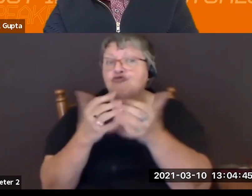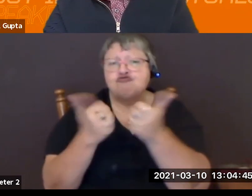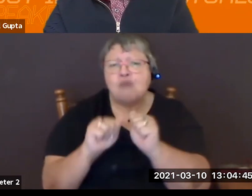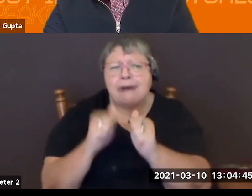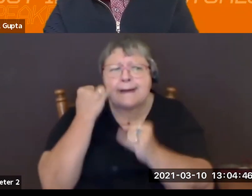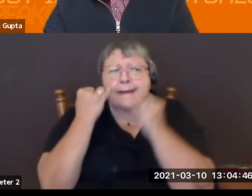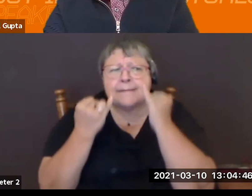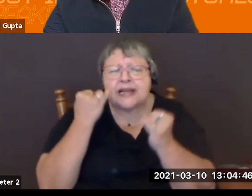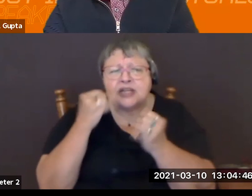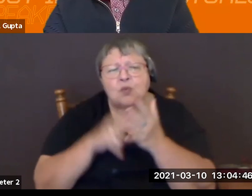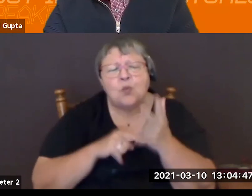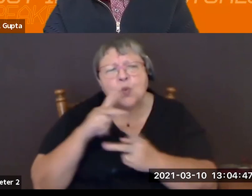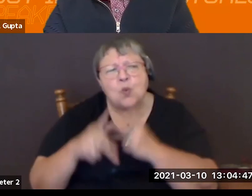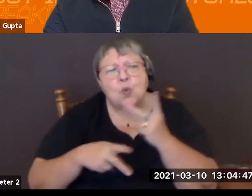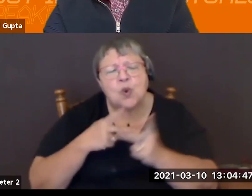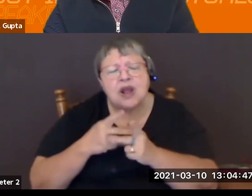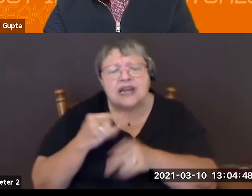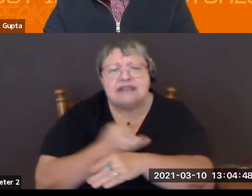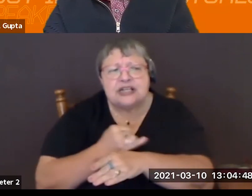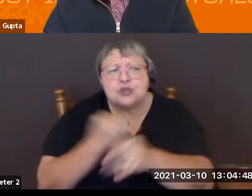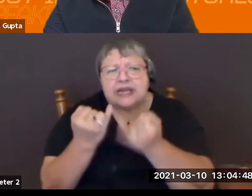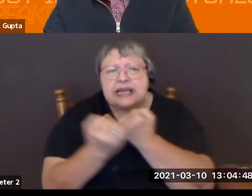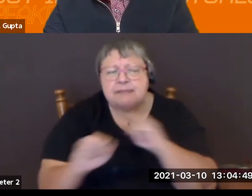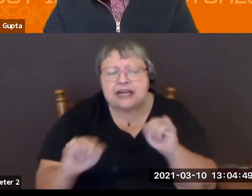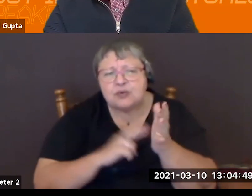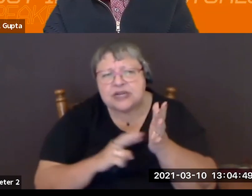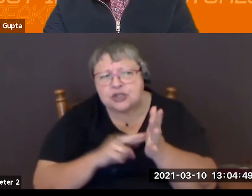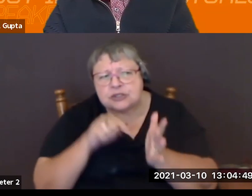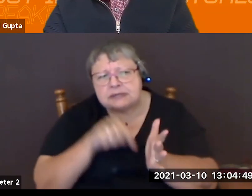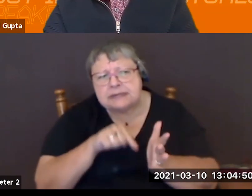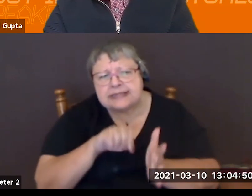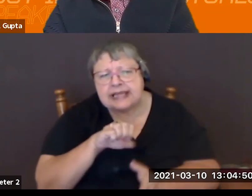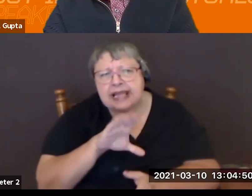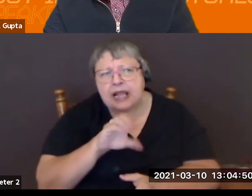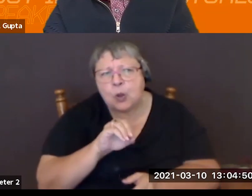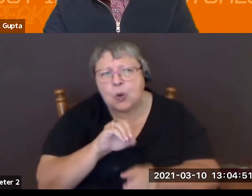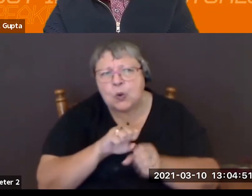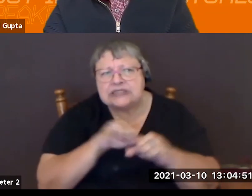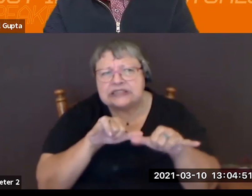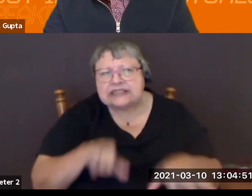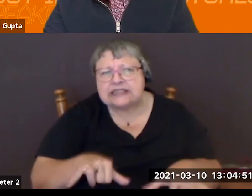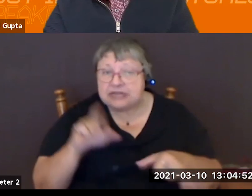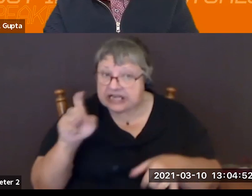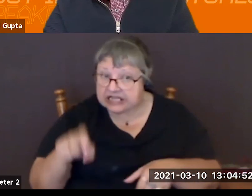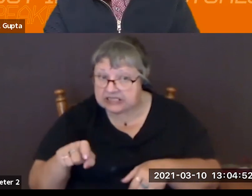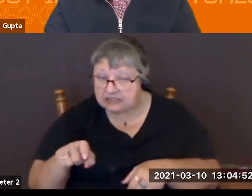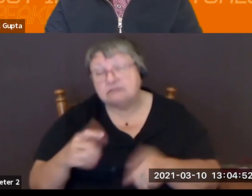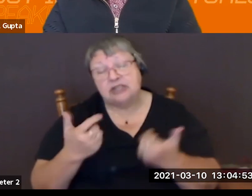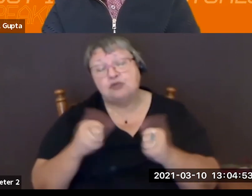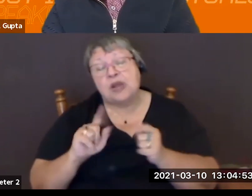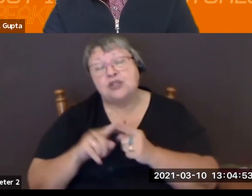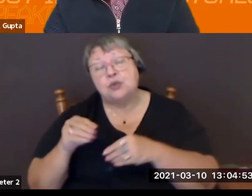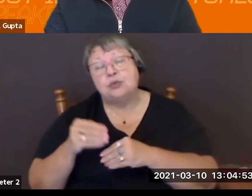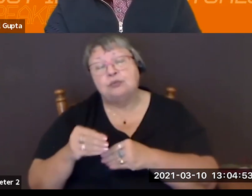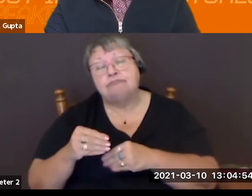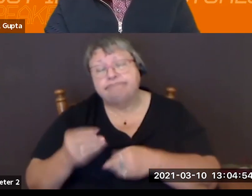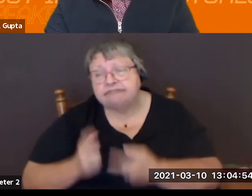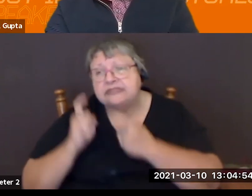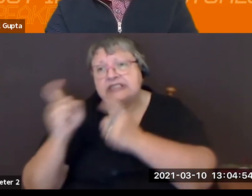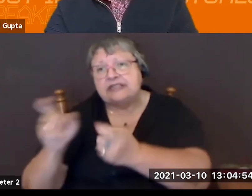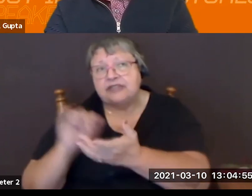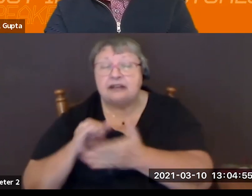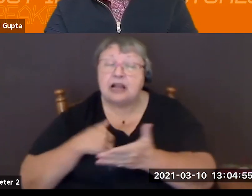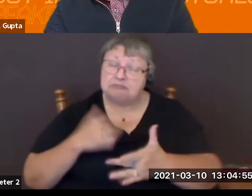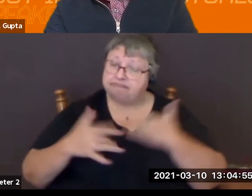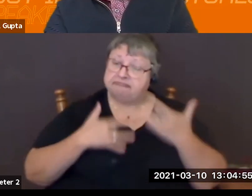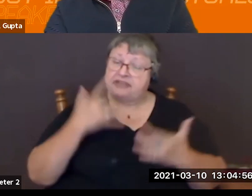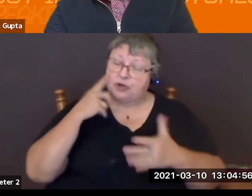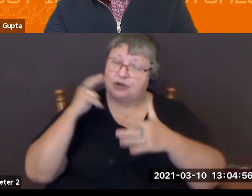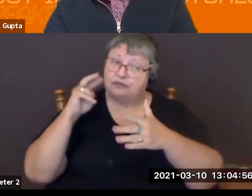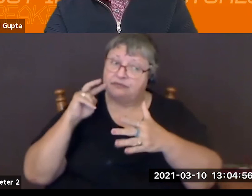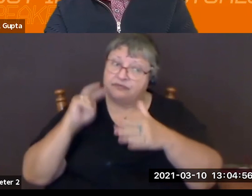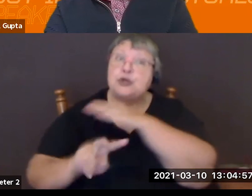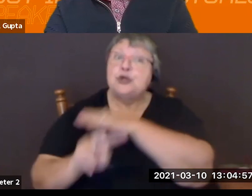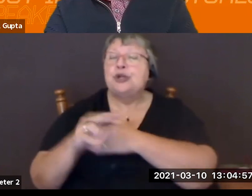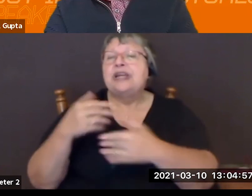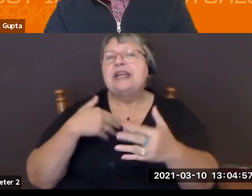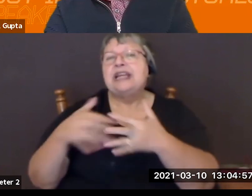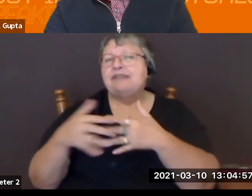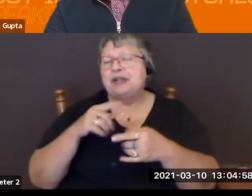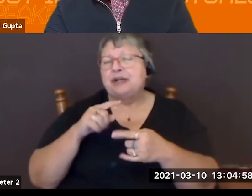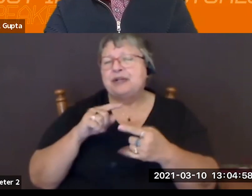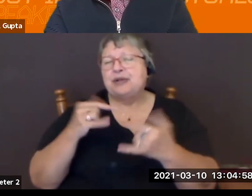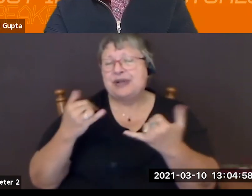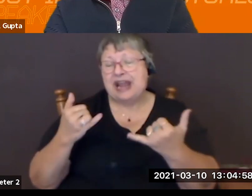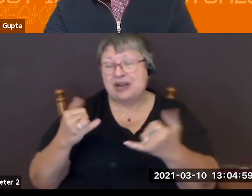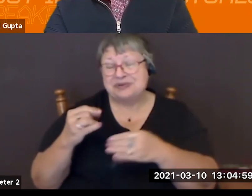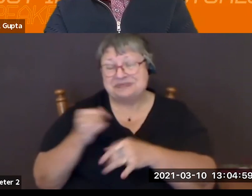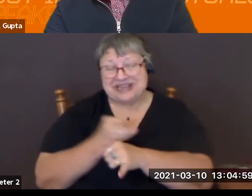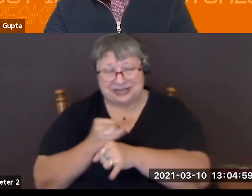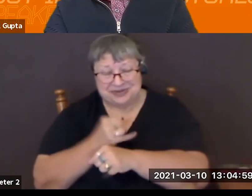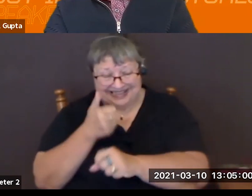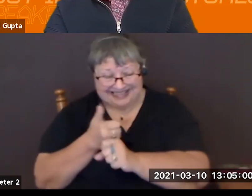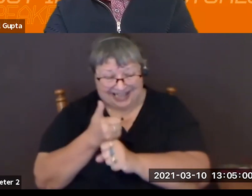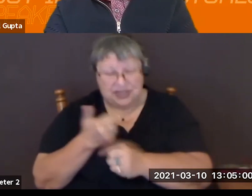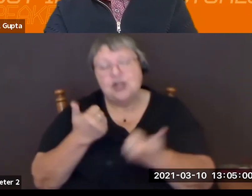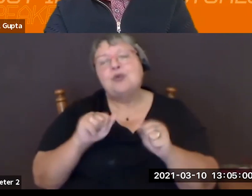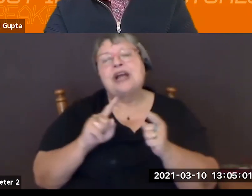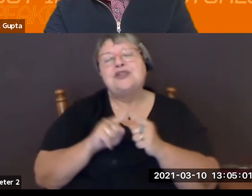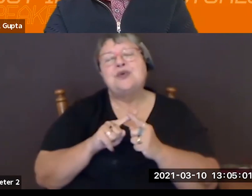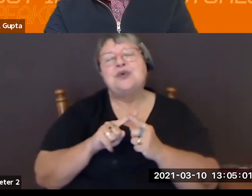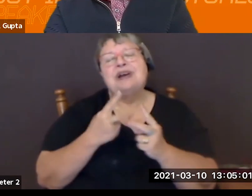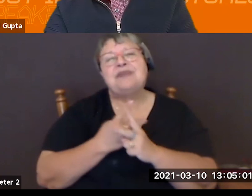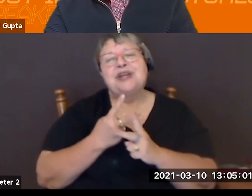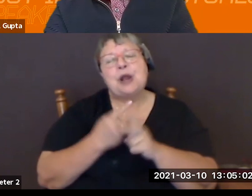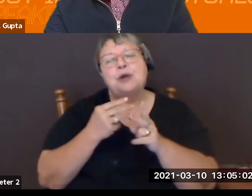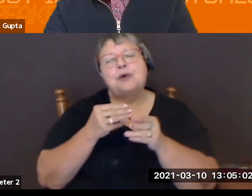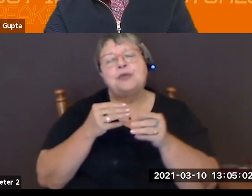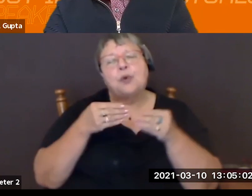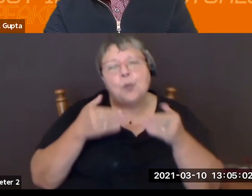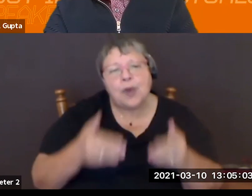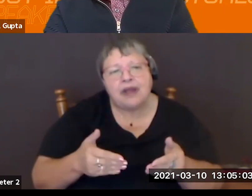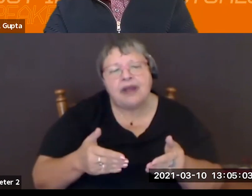research this ecosystem needs and figure out how to actually deliver that and so I'm excited and hopeful for the future, even at a time when you know industry is really struggling to figure out the right model and approach for doing similar things from